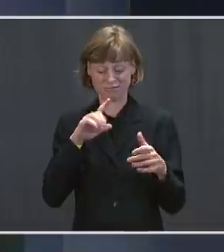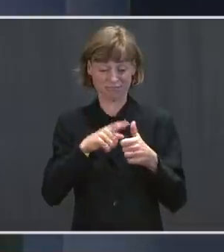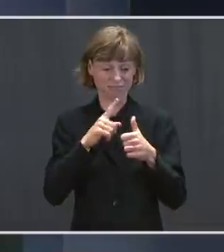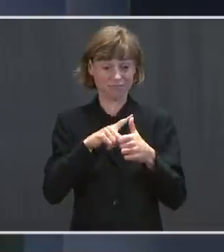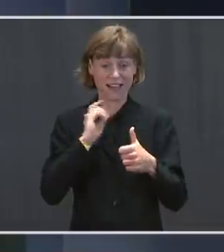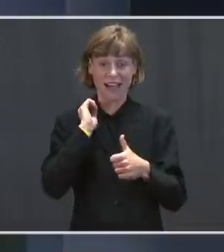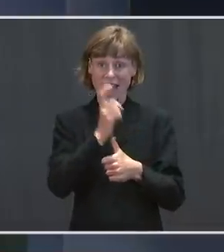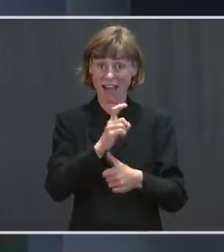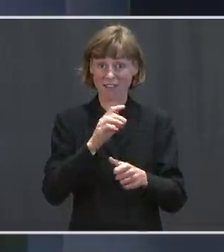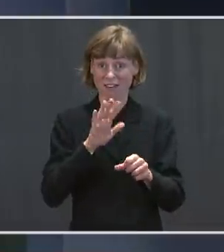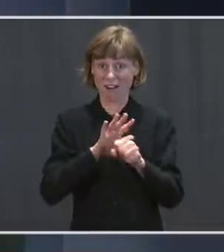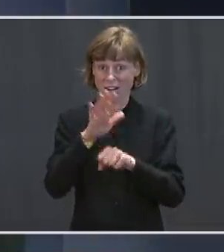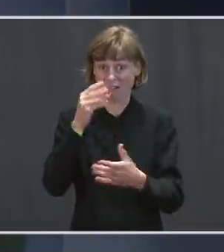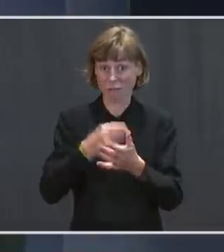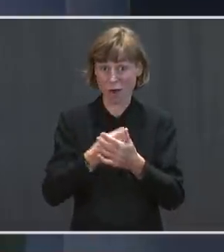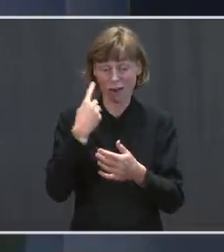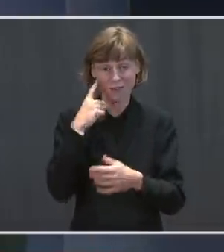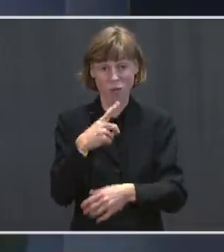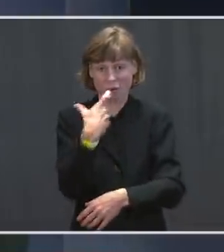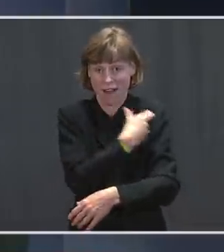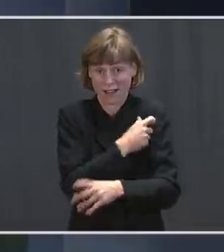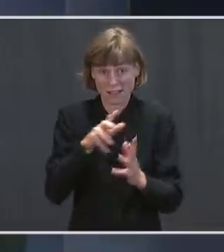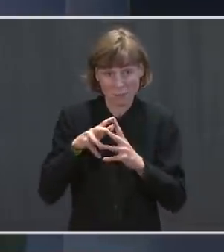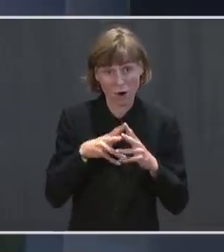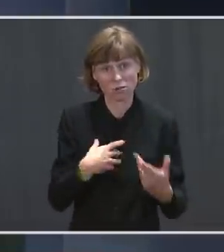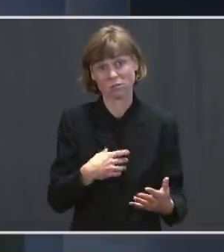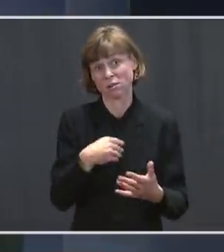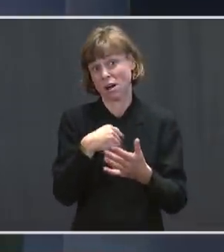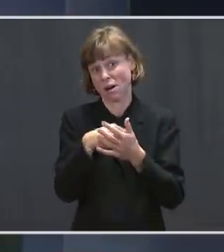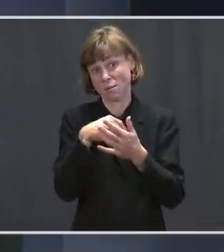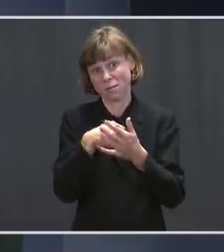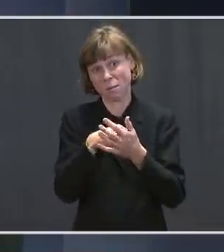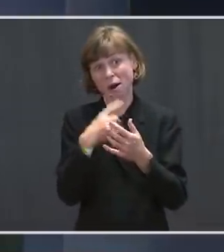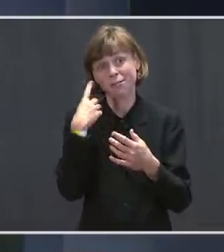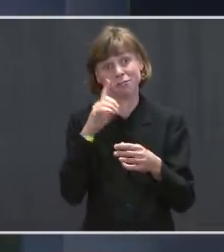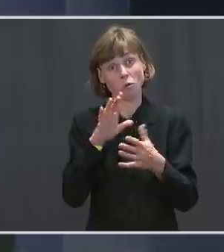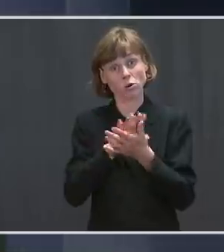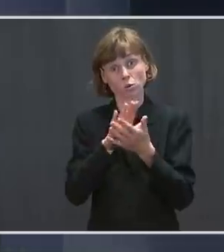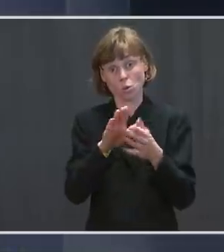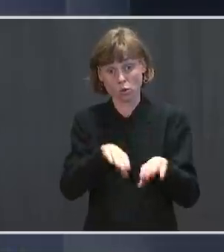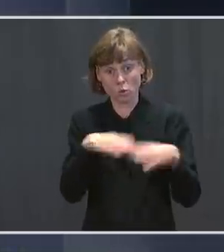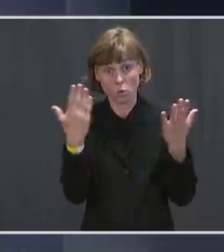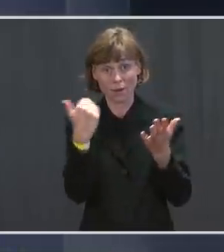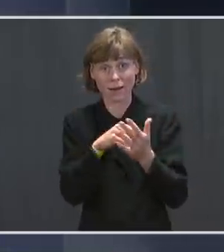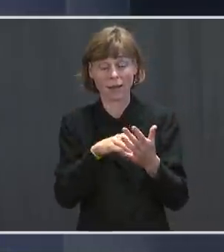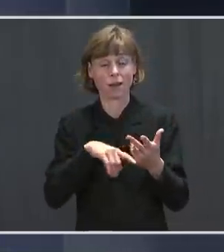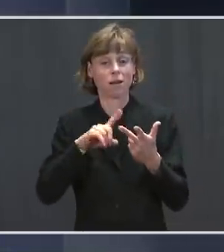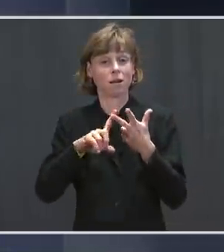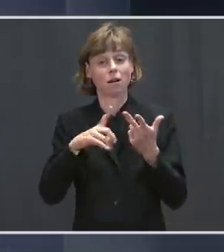funding to reopen schools, ensuring that the one in seven American families who can't put food on the table,